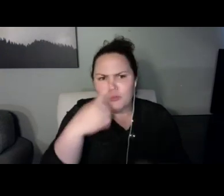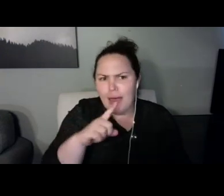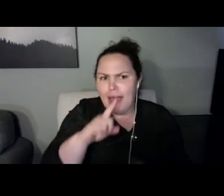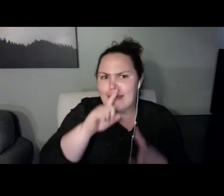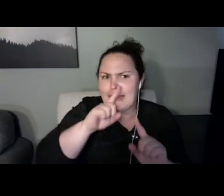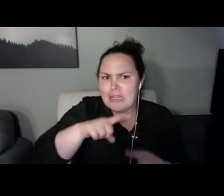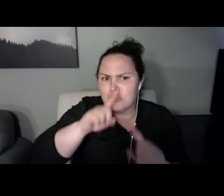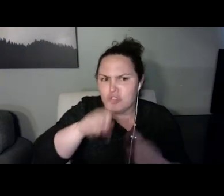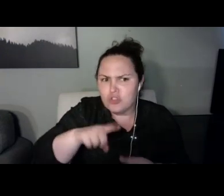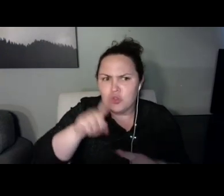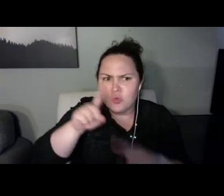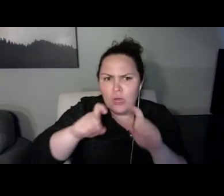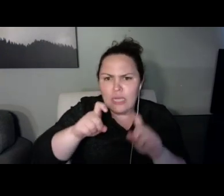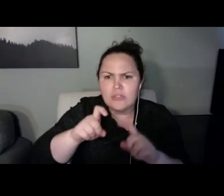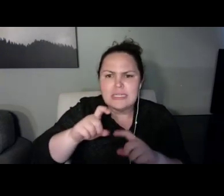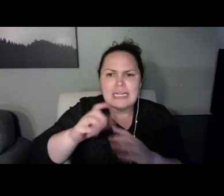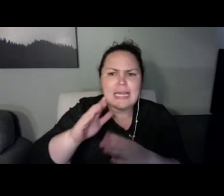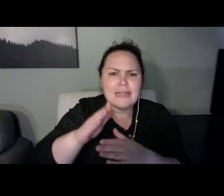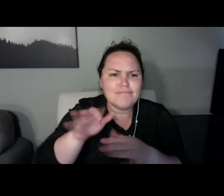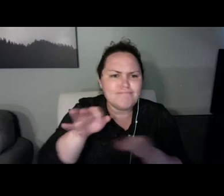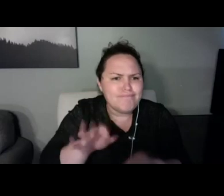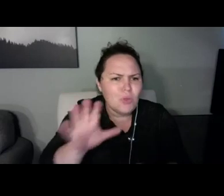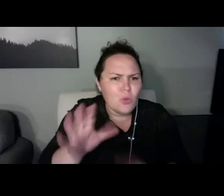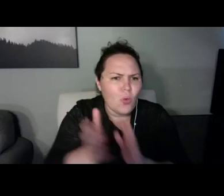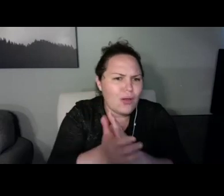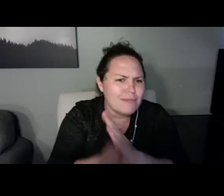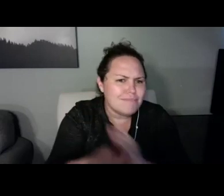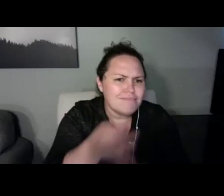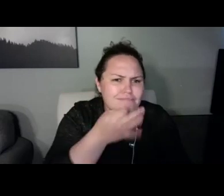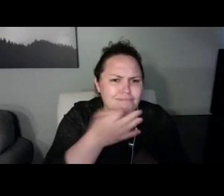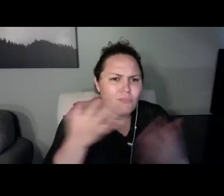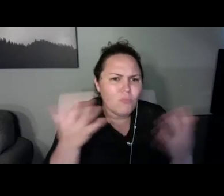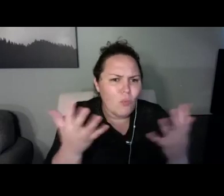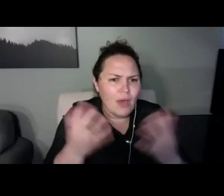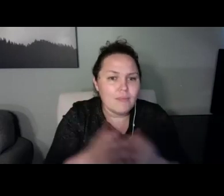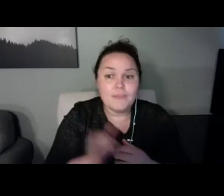little bit more about your talent. For those of you who are watching, if you